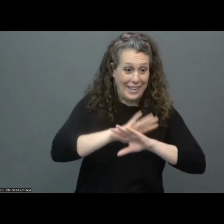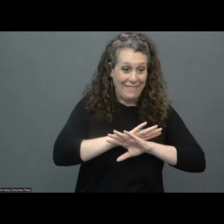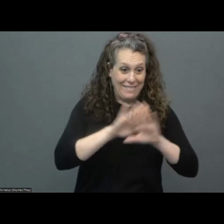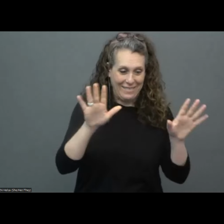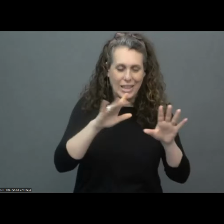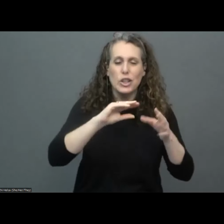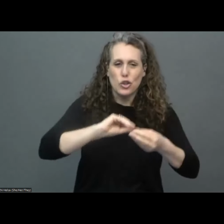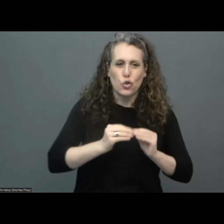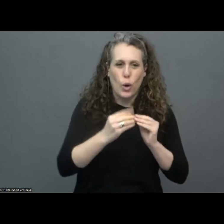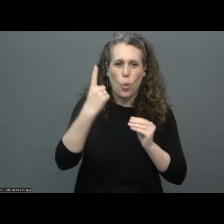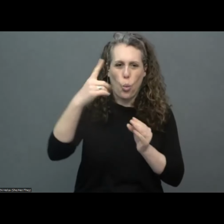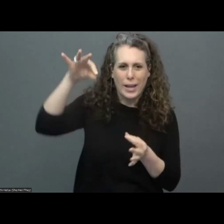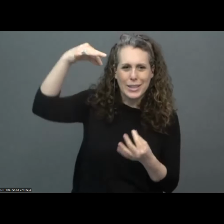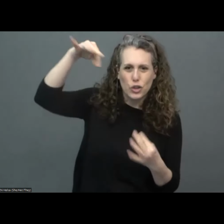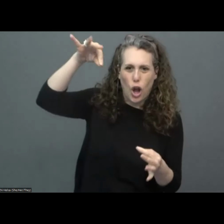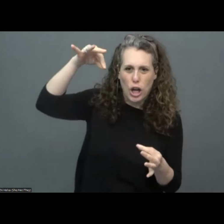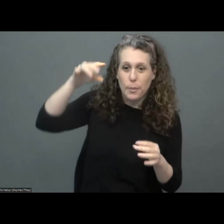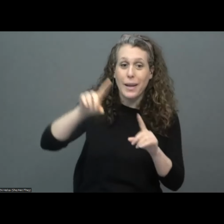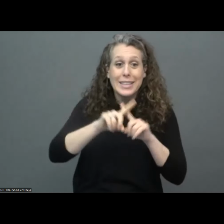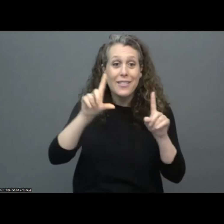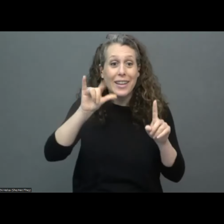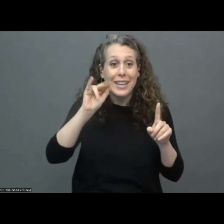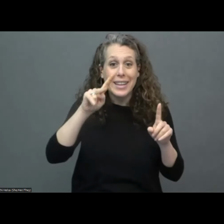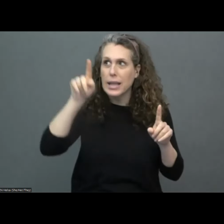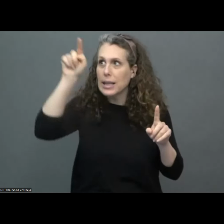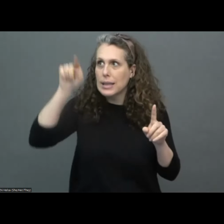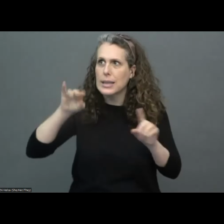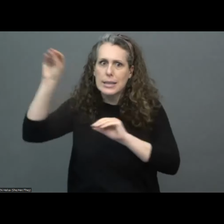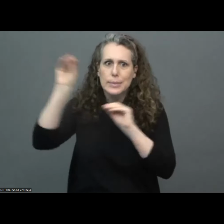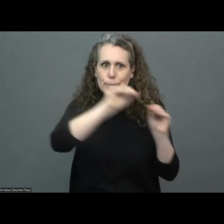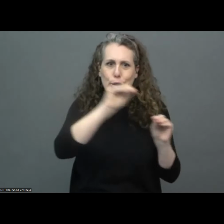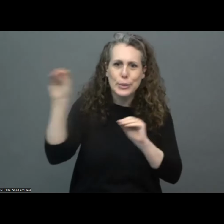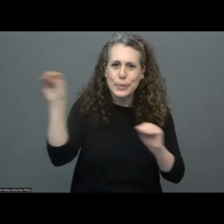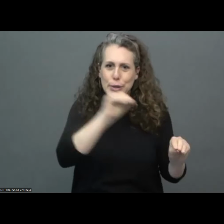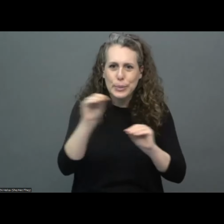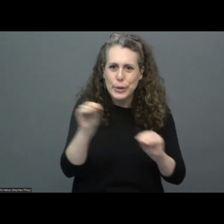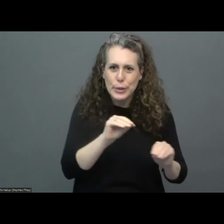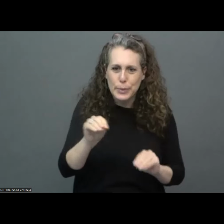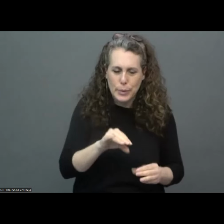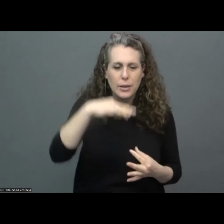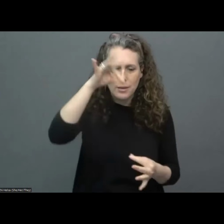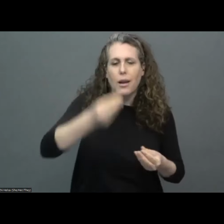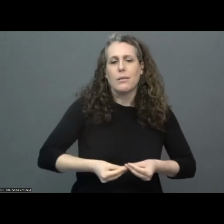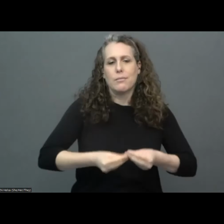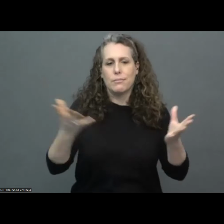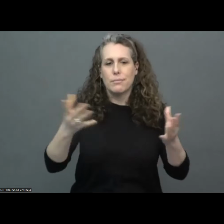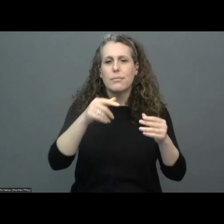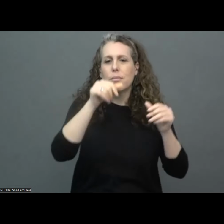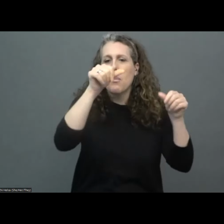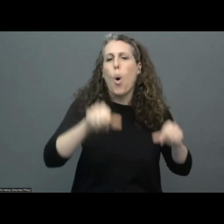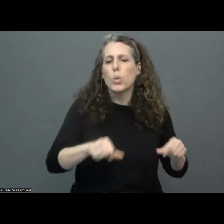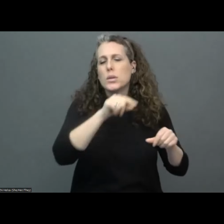and it will be posted in the HNPW platform. So hopefully you can access those in there.